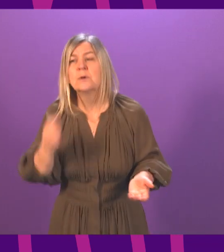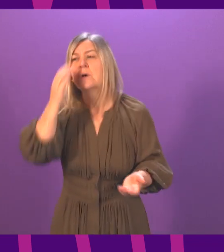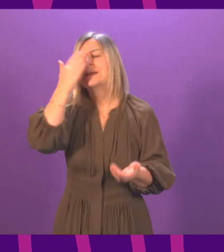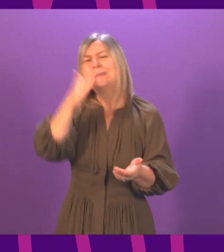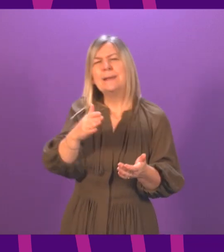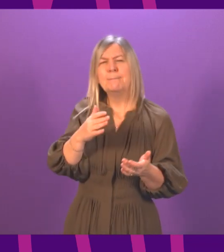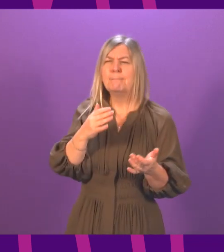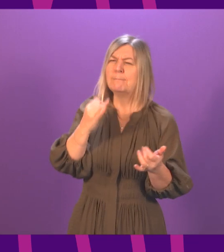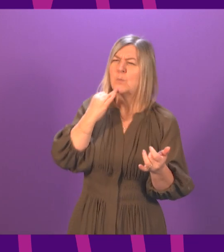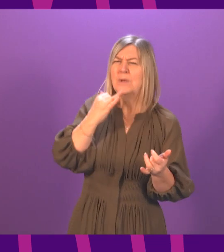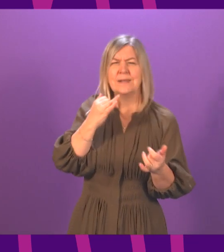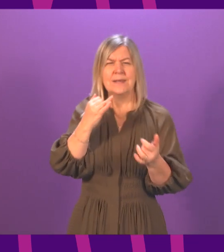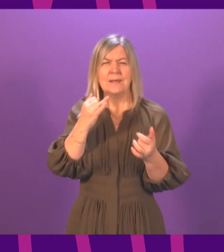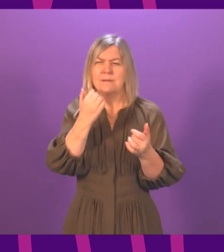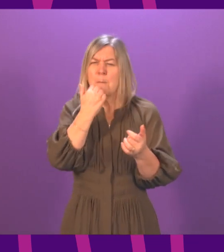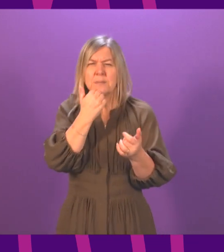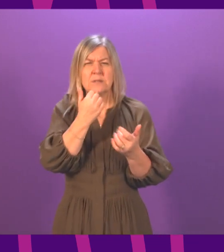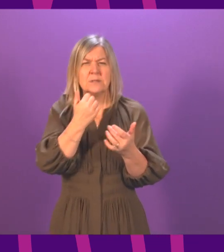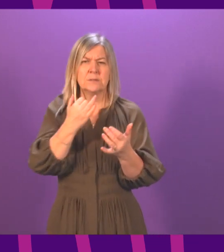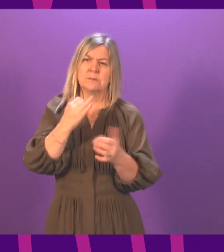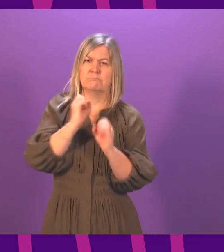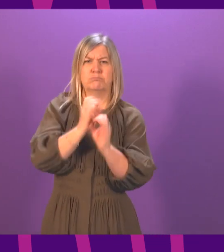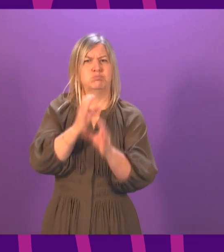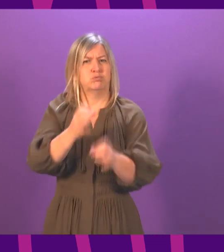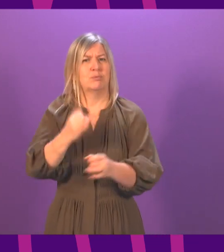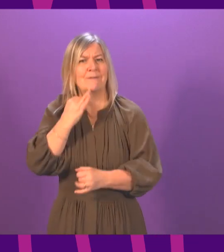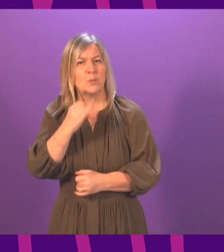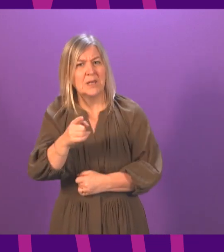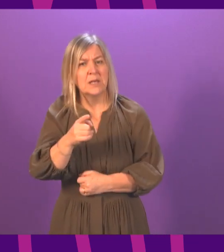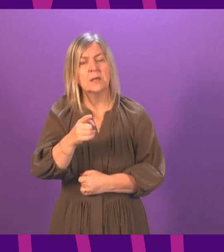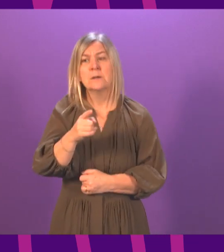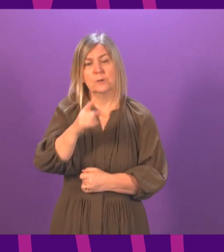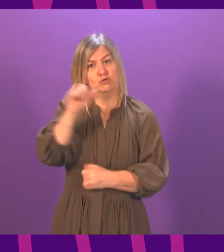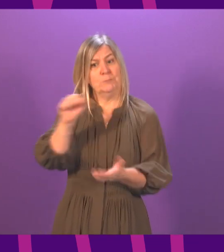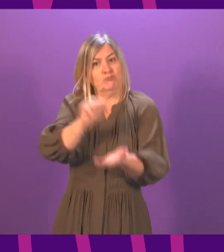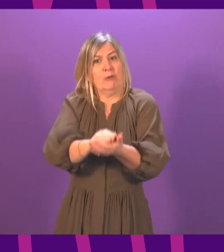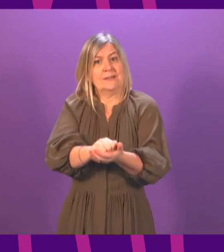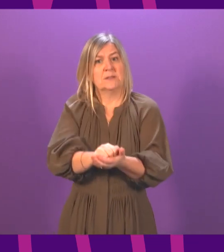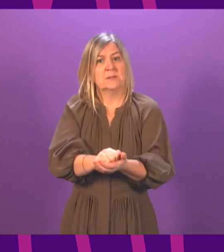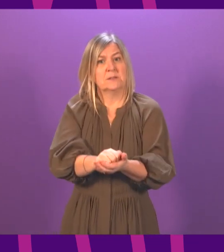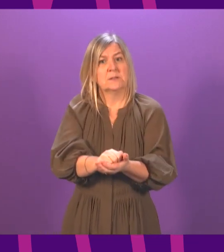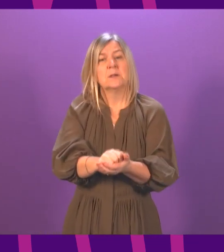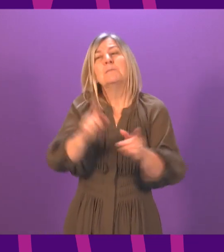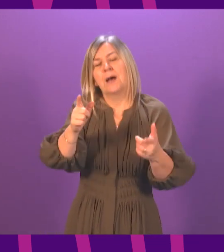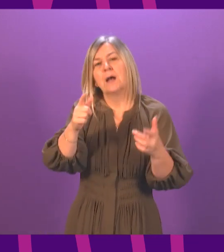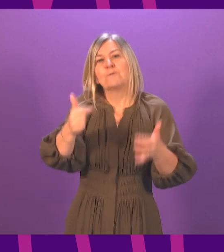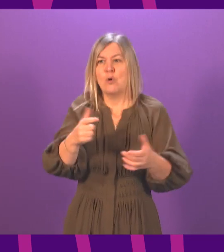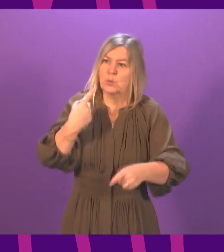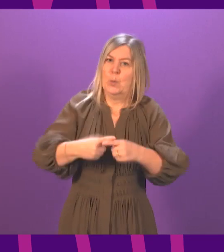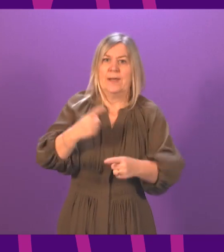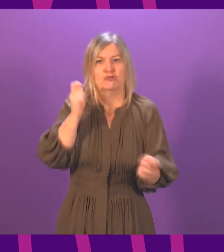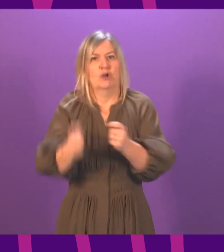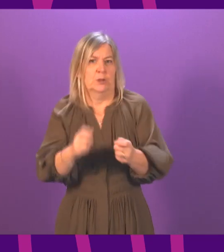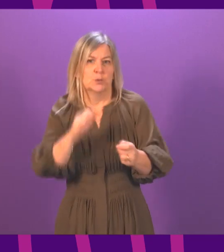are accurate as at a few days ago, so the position will have moved on. The Scottish Government